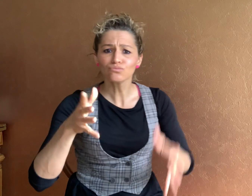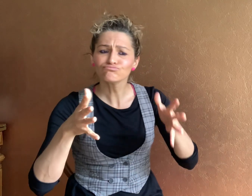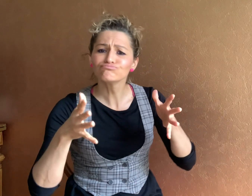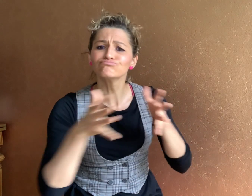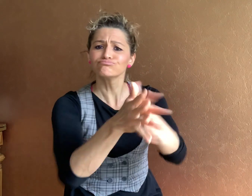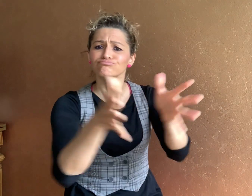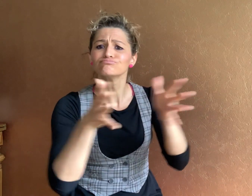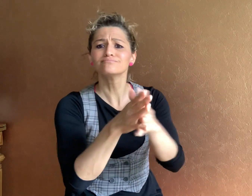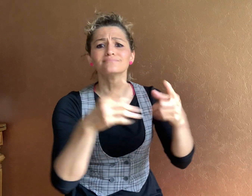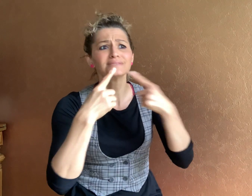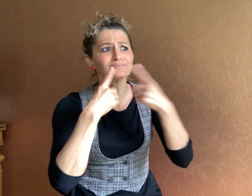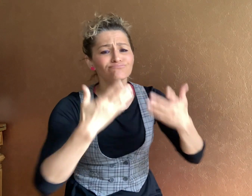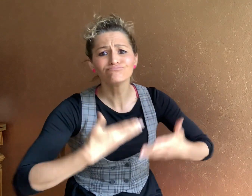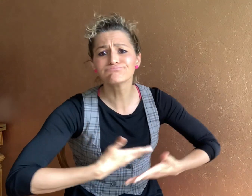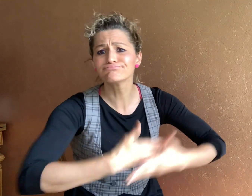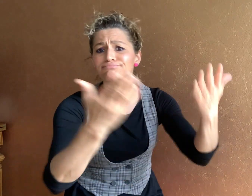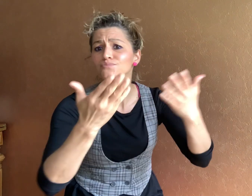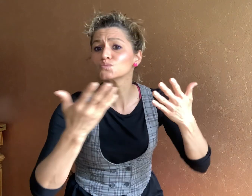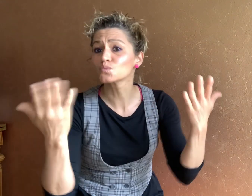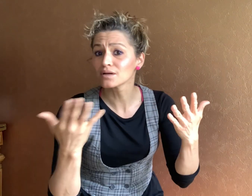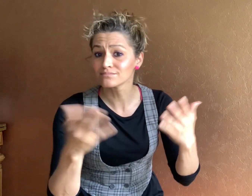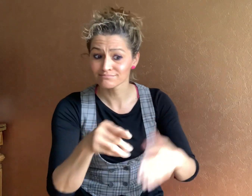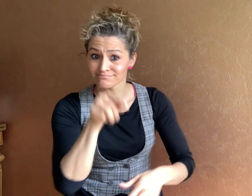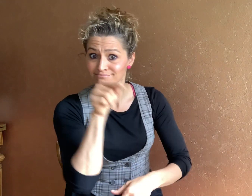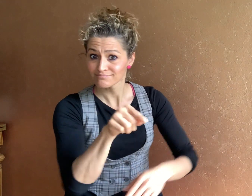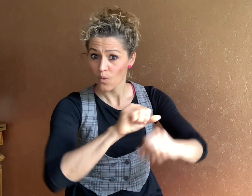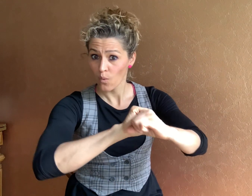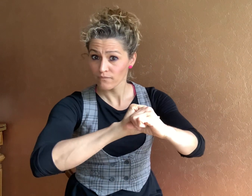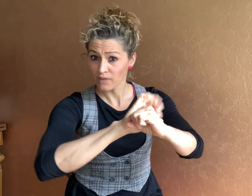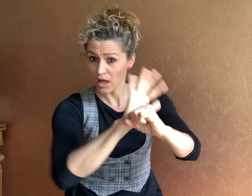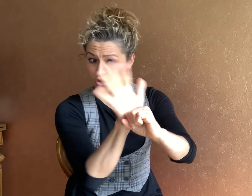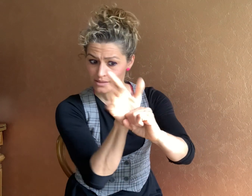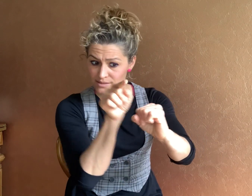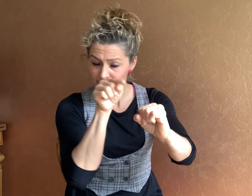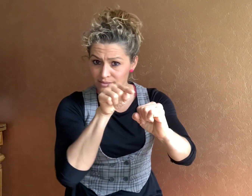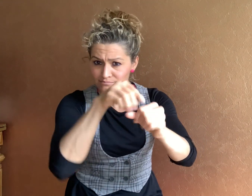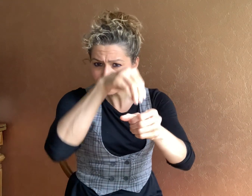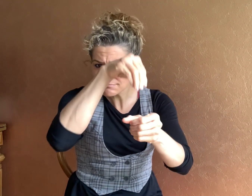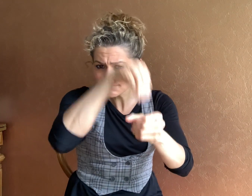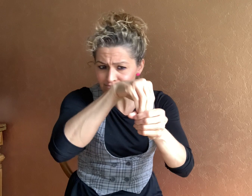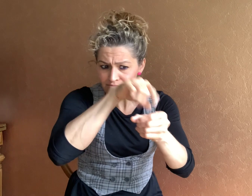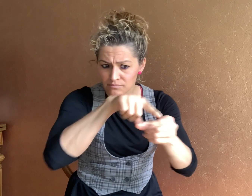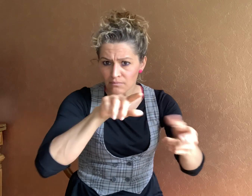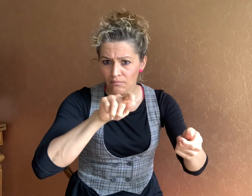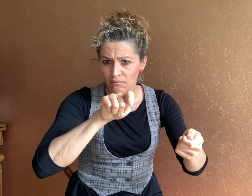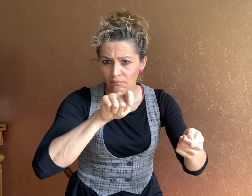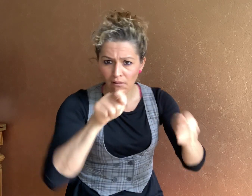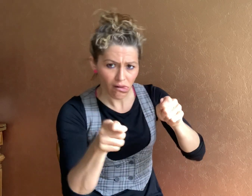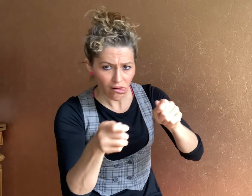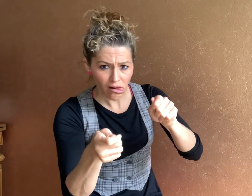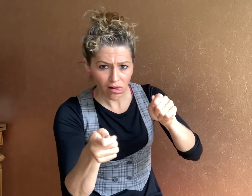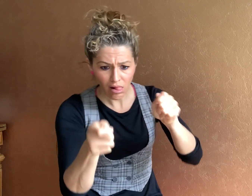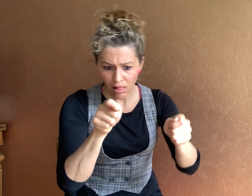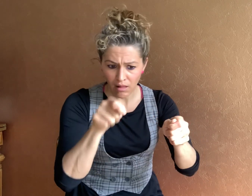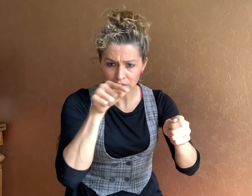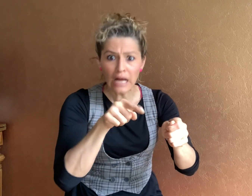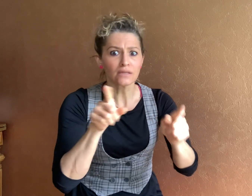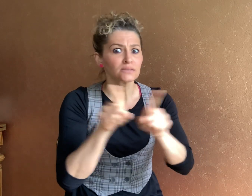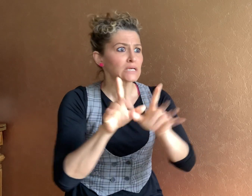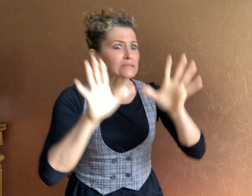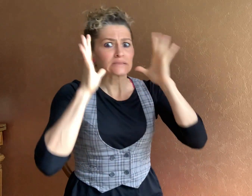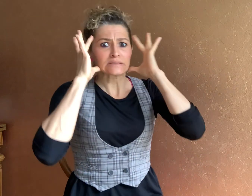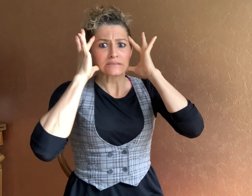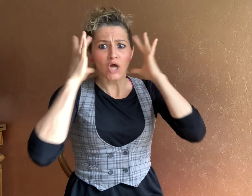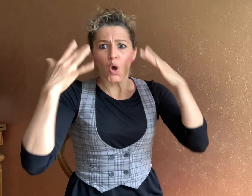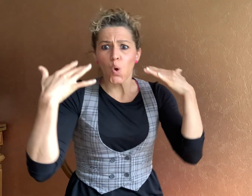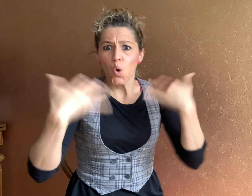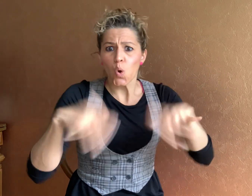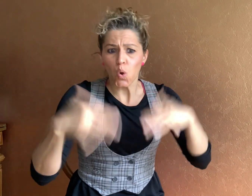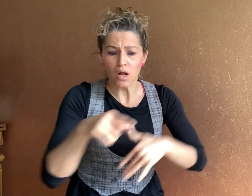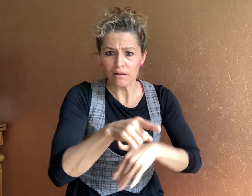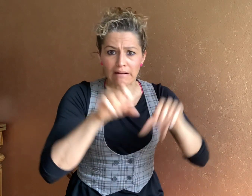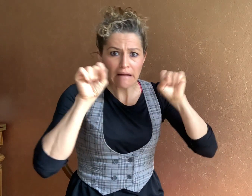that the virus has not mutated in a way that is more lethal or contagious.